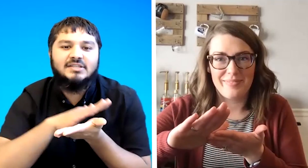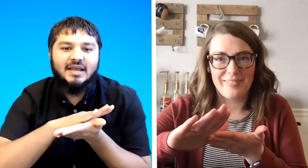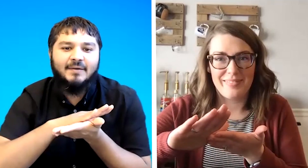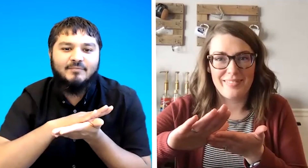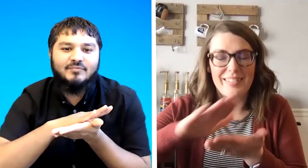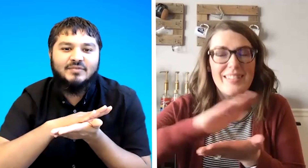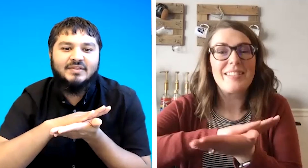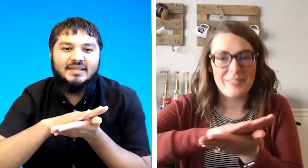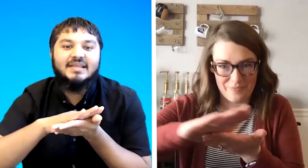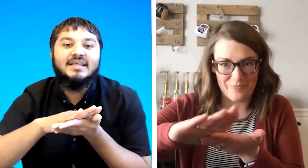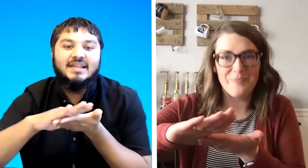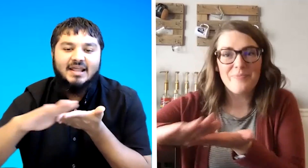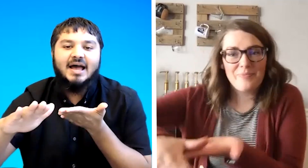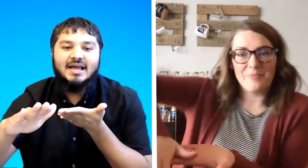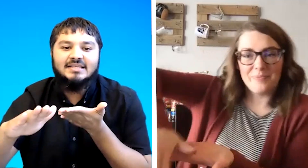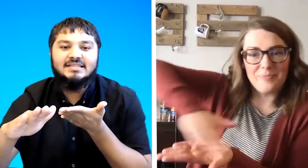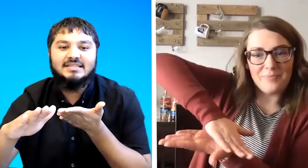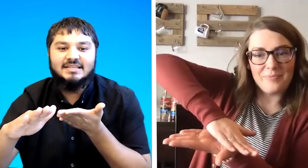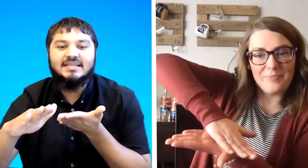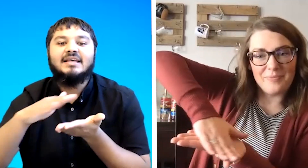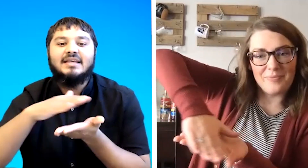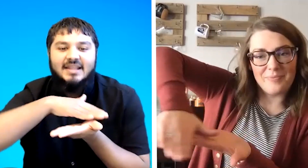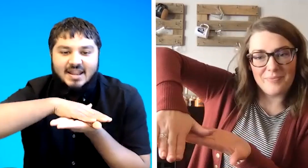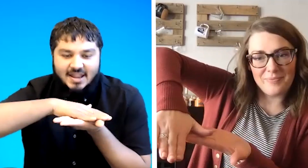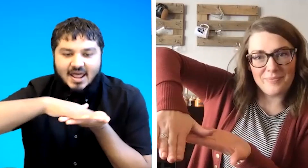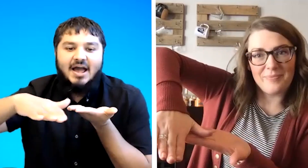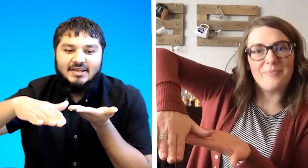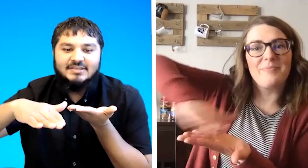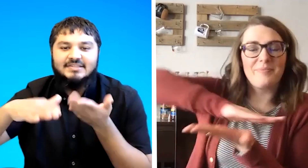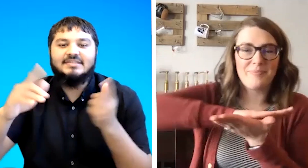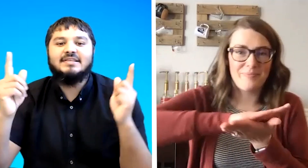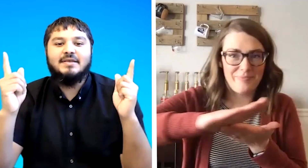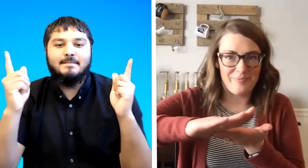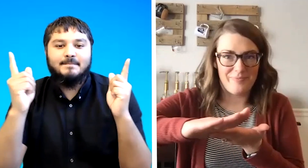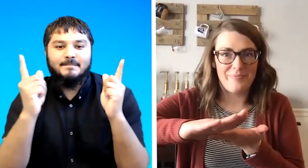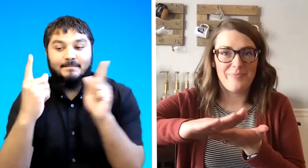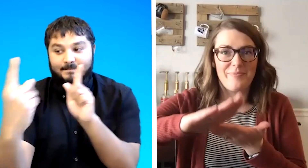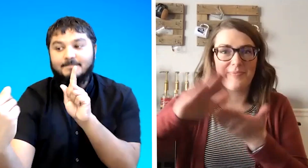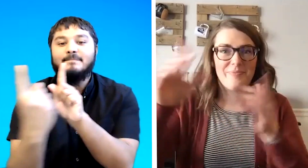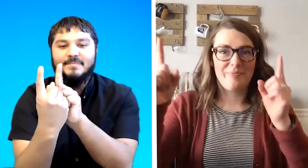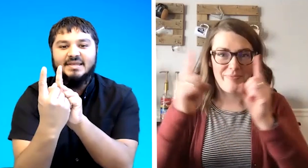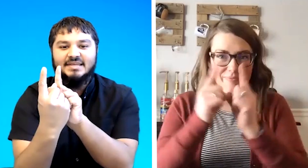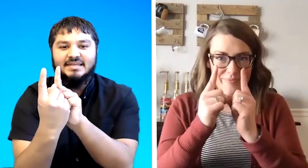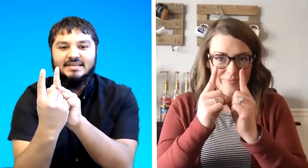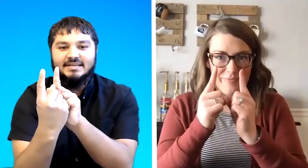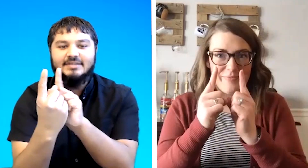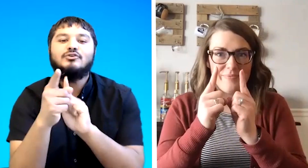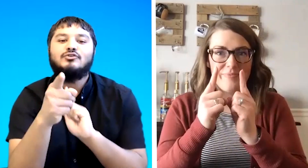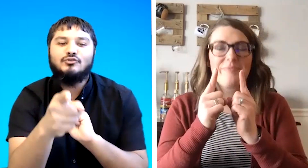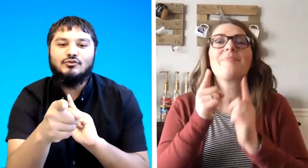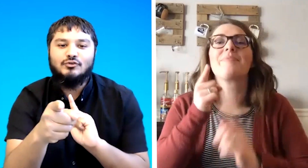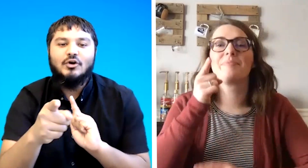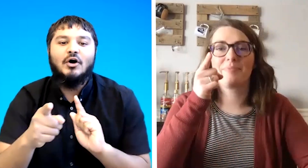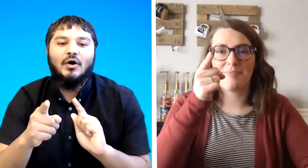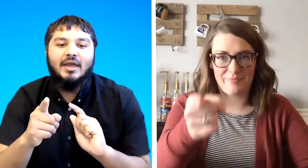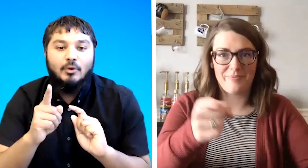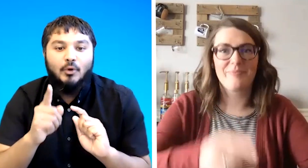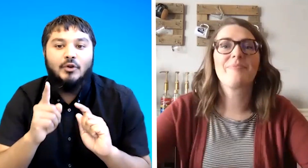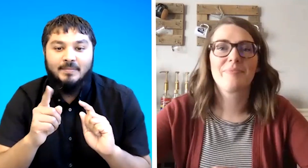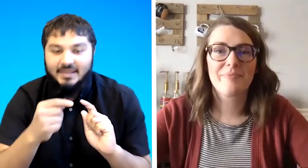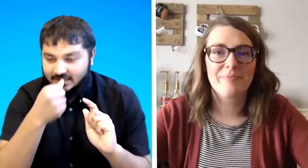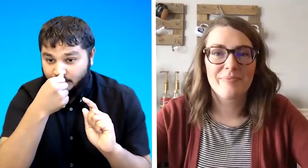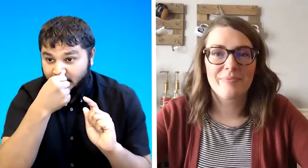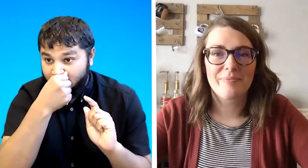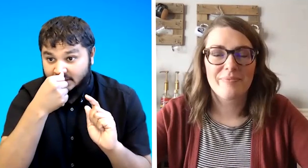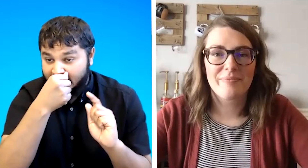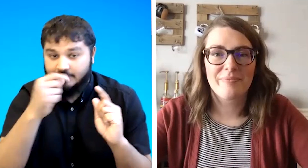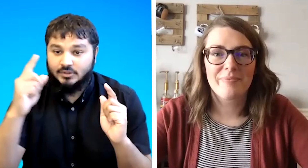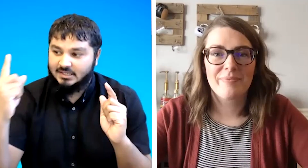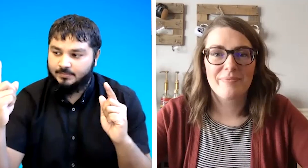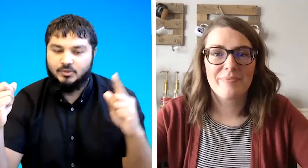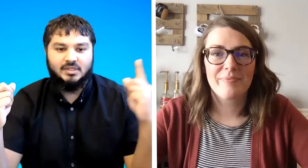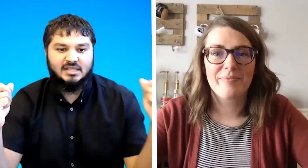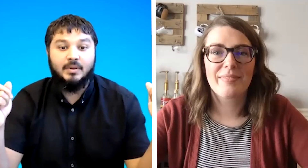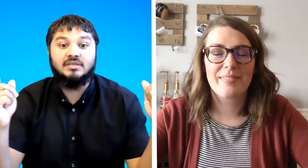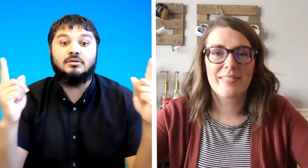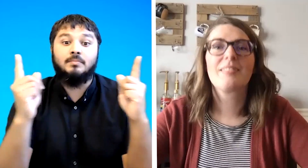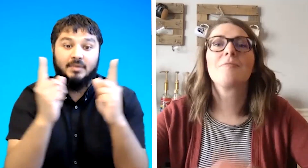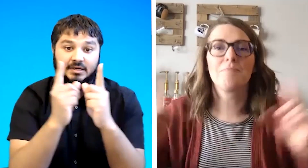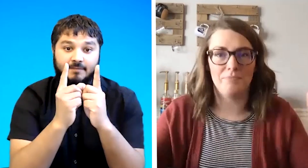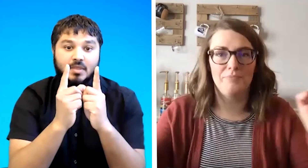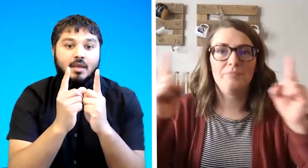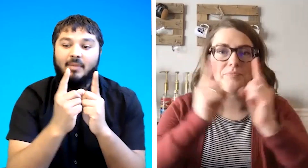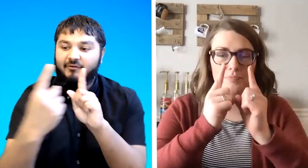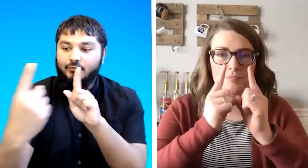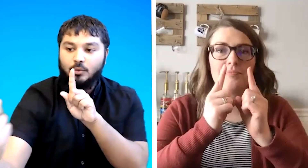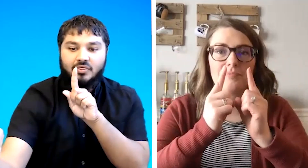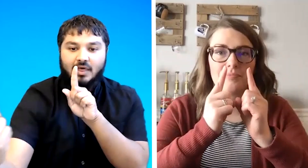here okay the word meet we do the same so that's the person that's the person but if we do it that